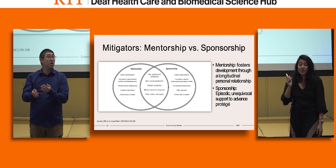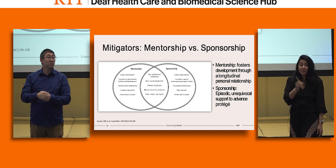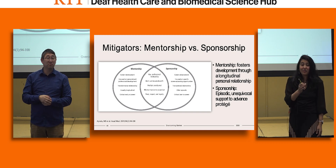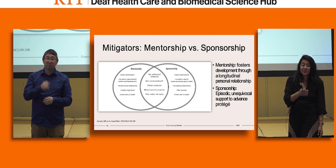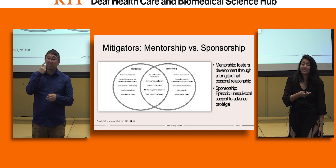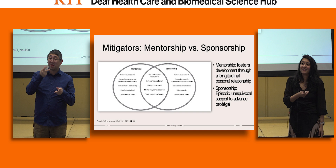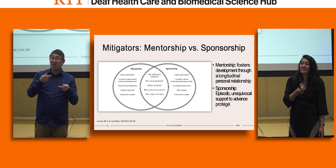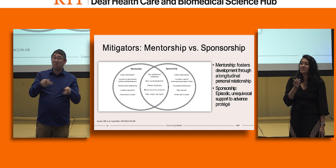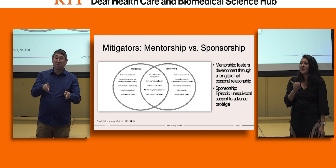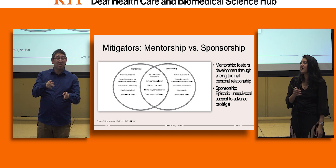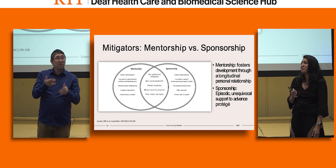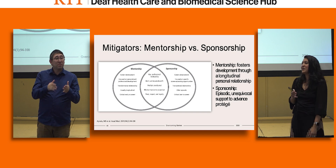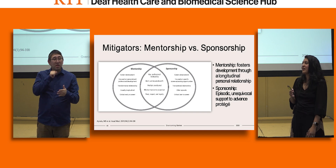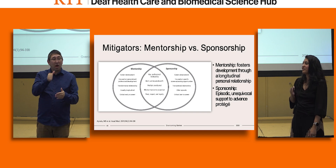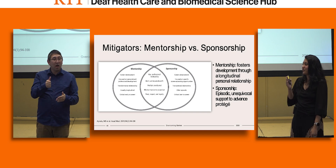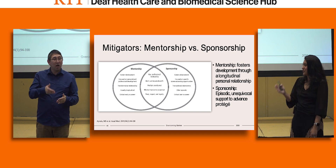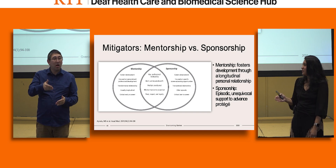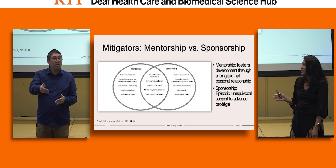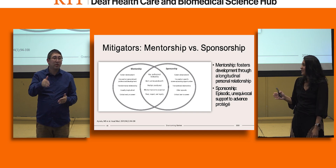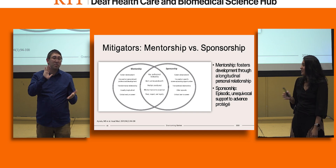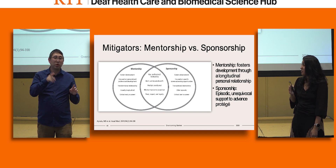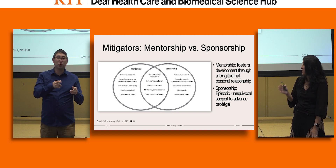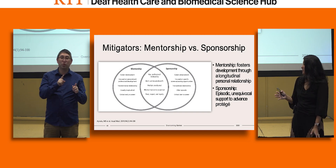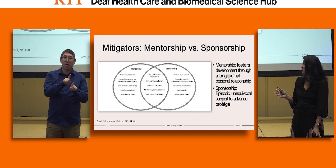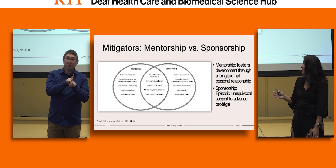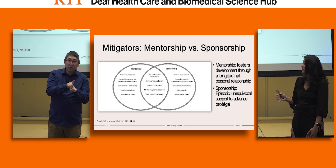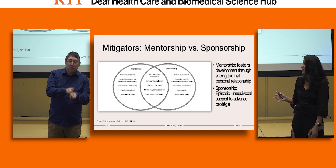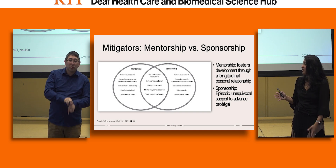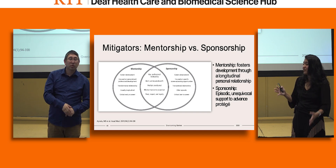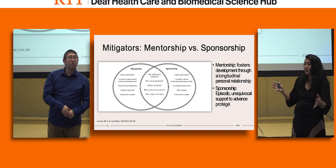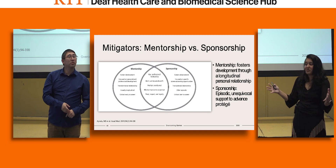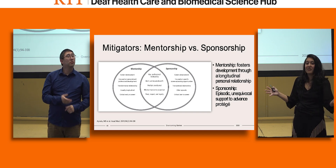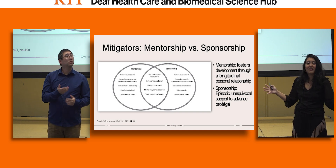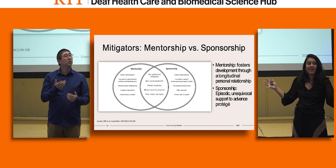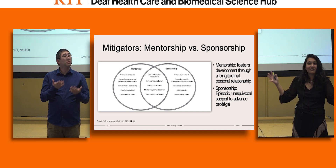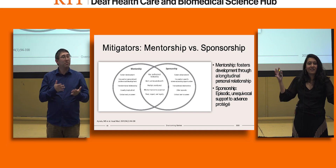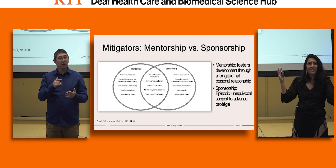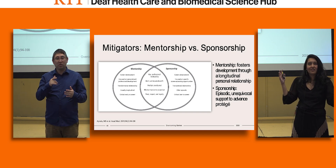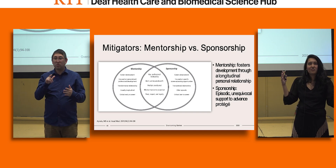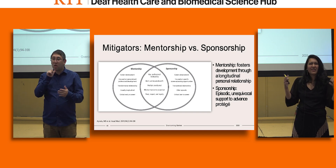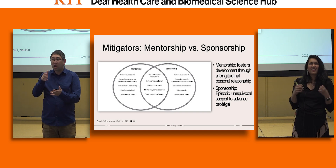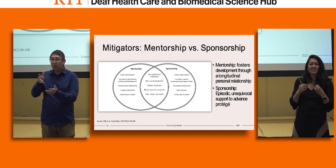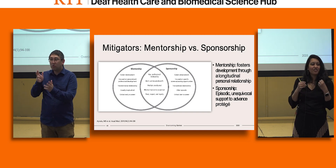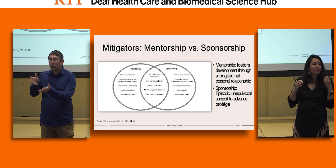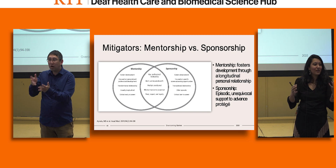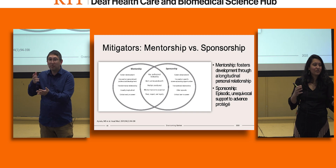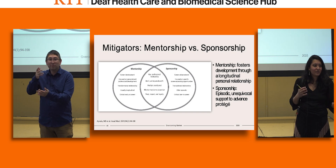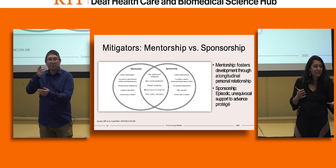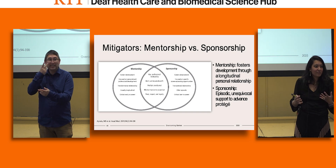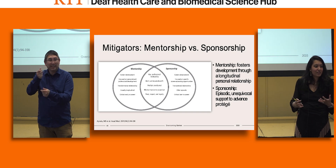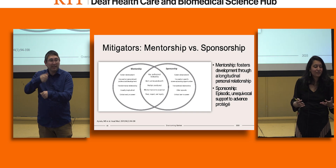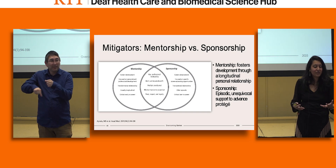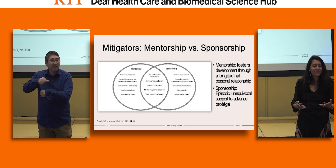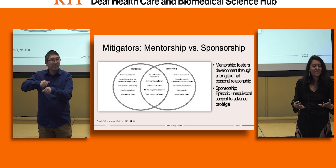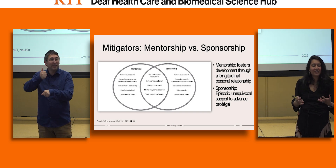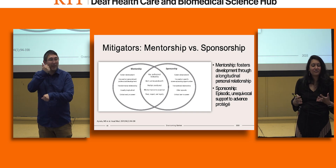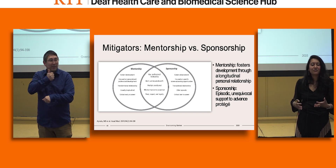And those opportunities may not be as frequent as a mentor might give, or you may not touch base with them as frequently